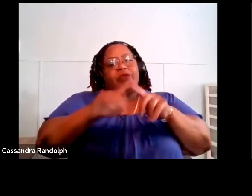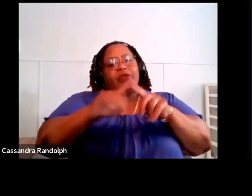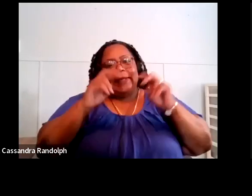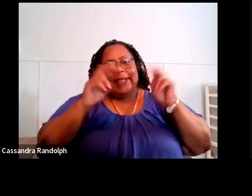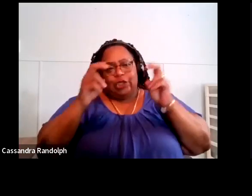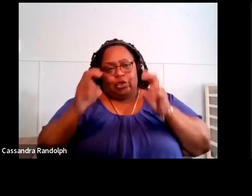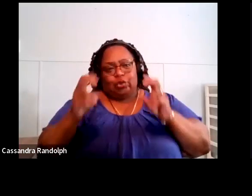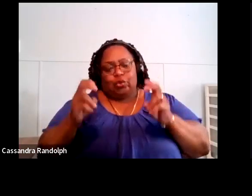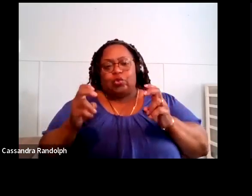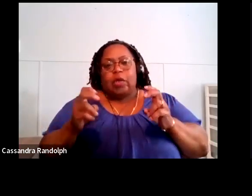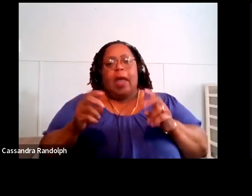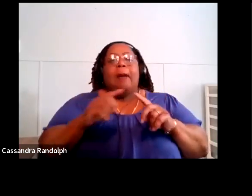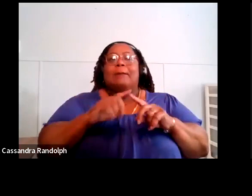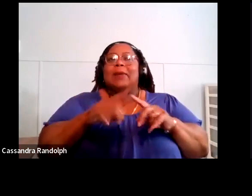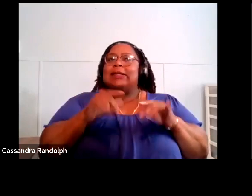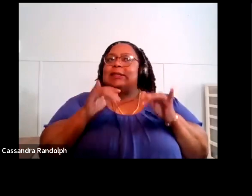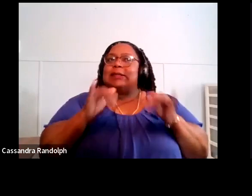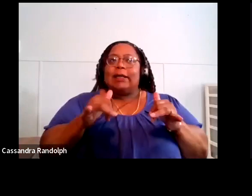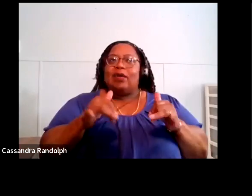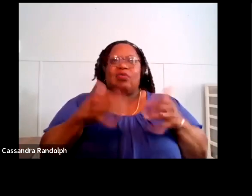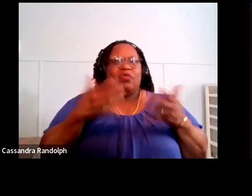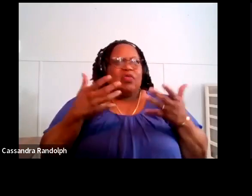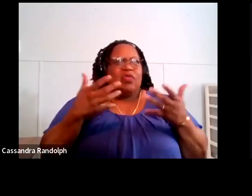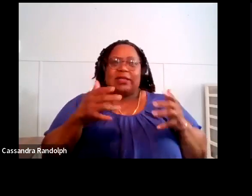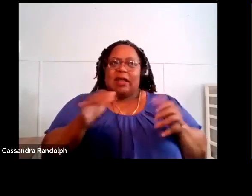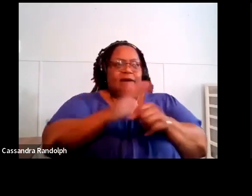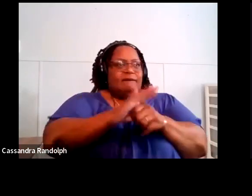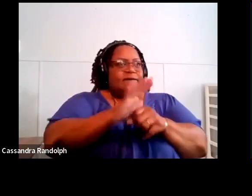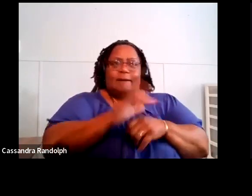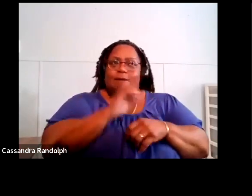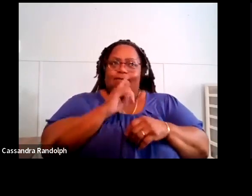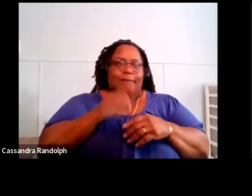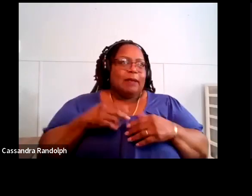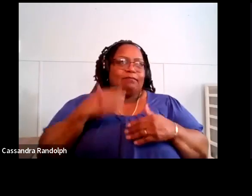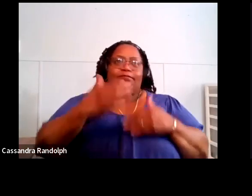after 244 years to do that. We've made some amazing progress but as I said I